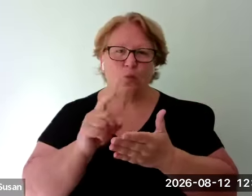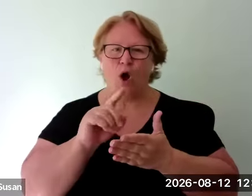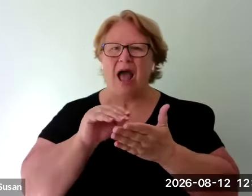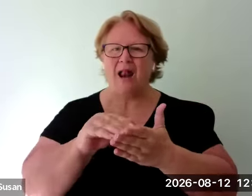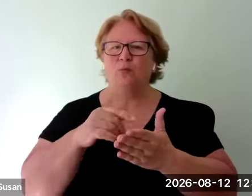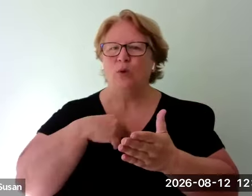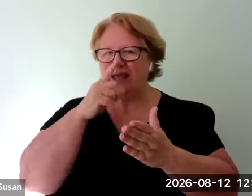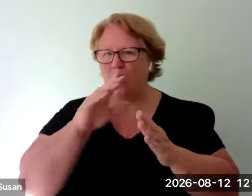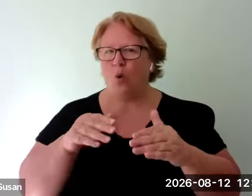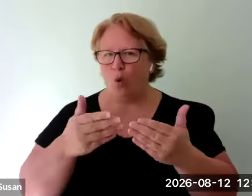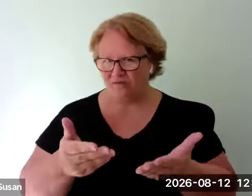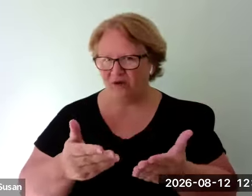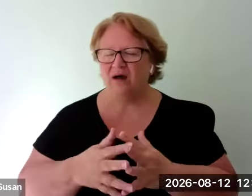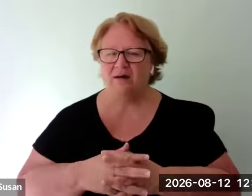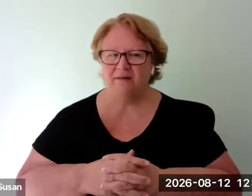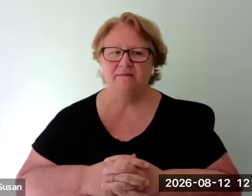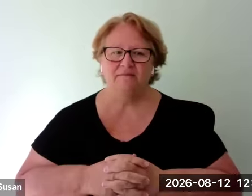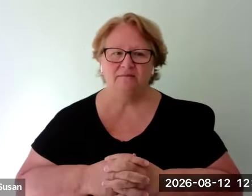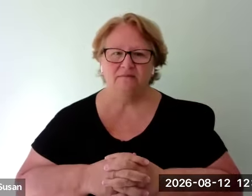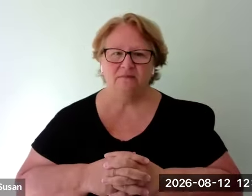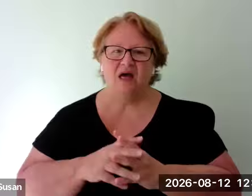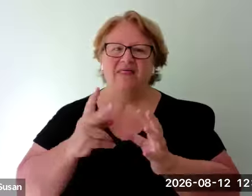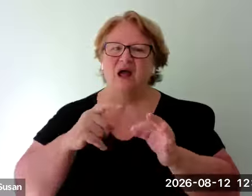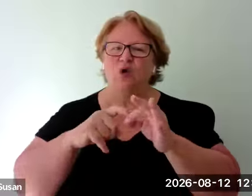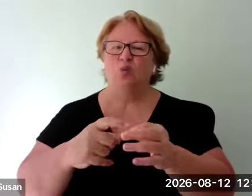criteria, how to apply, key dates, application form,